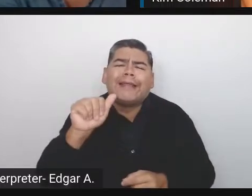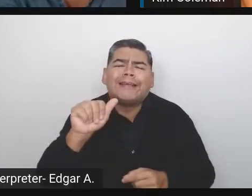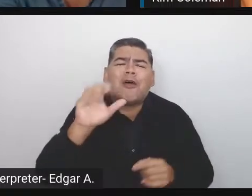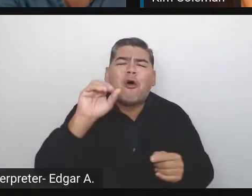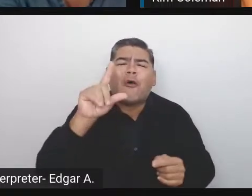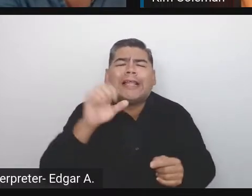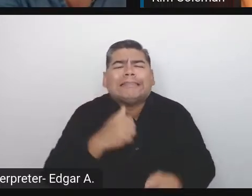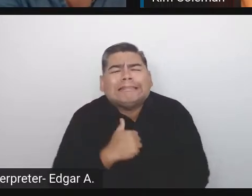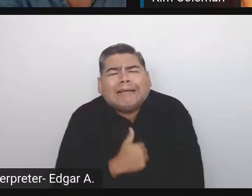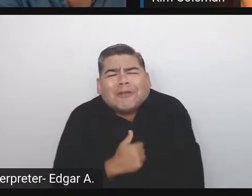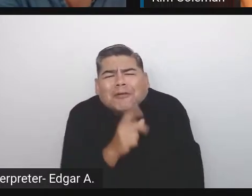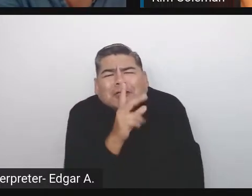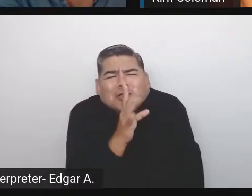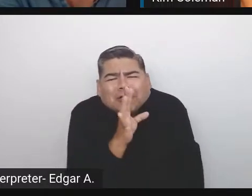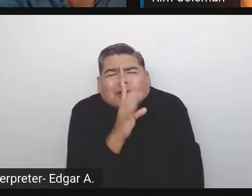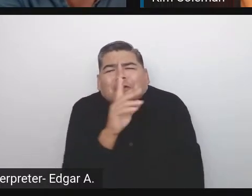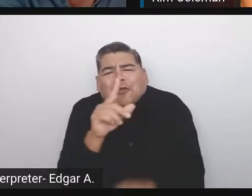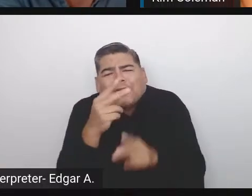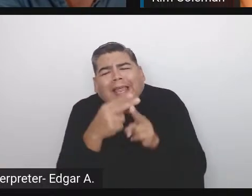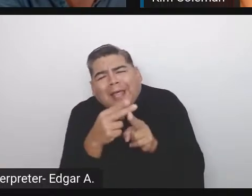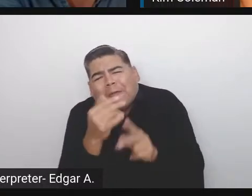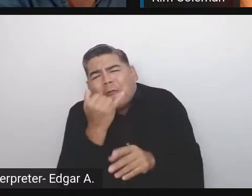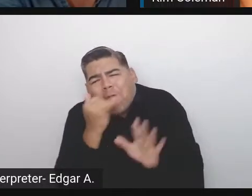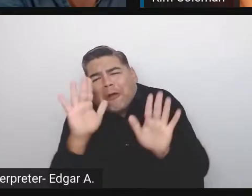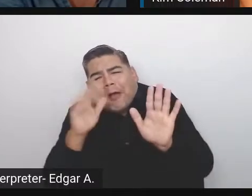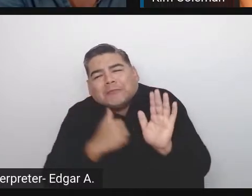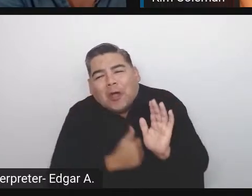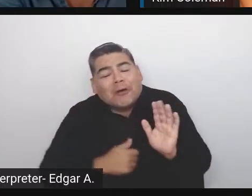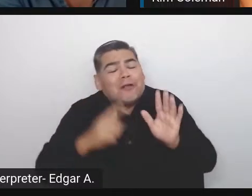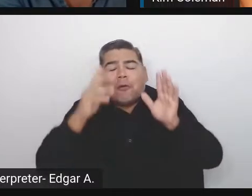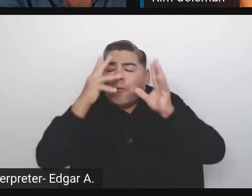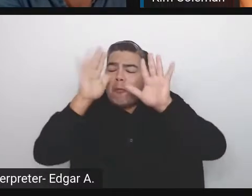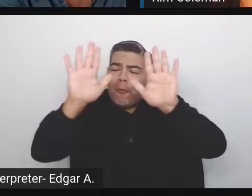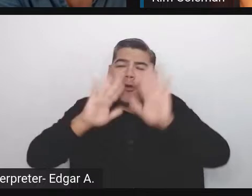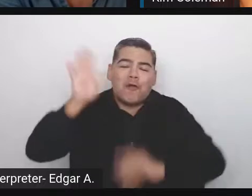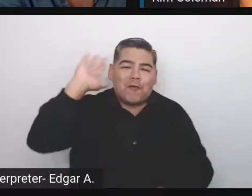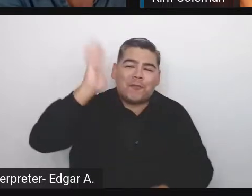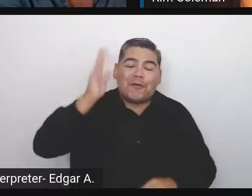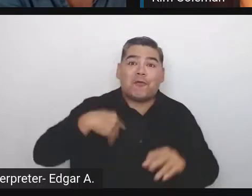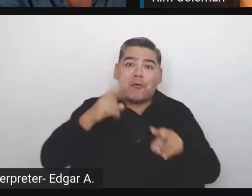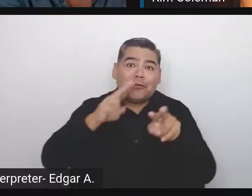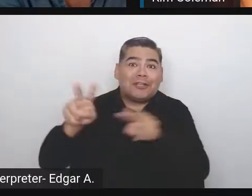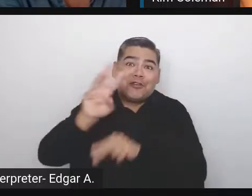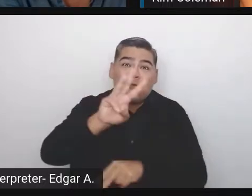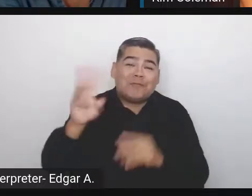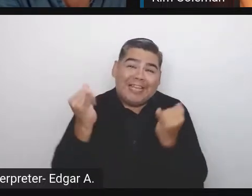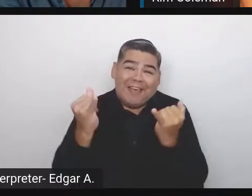≫: Perfect a couple more questions but they tell me to cut off I appreciate you thank you so much I